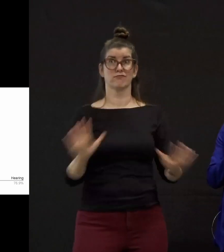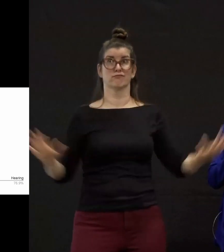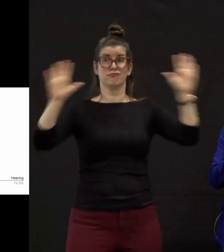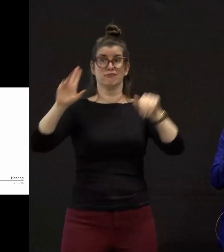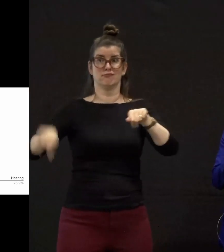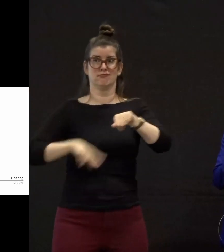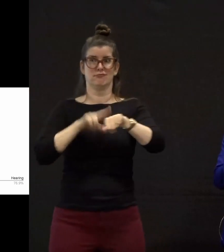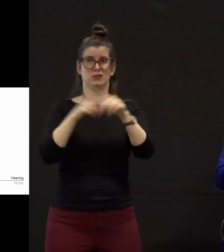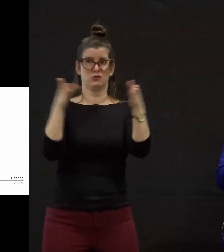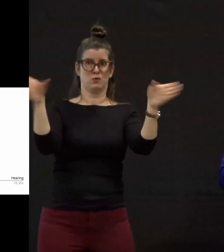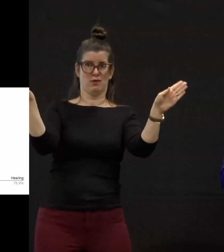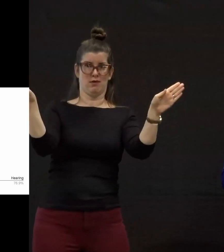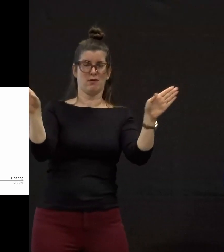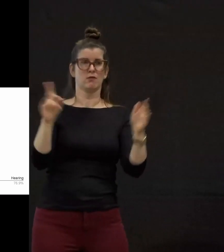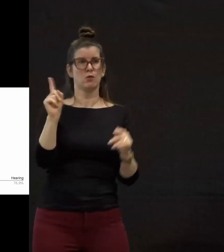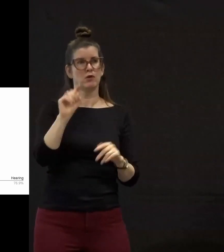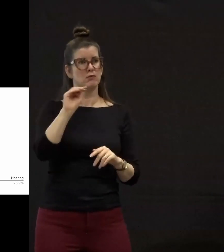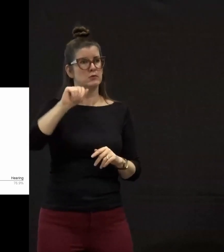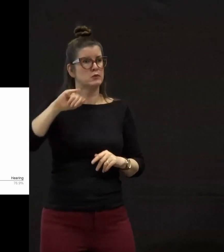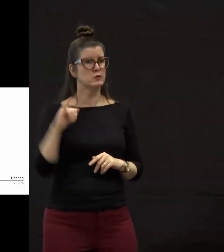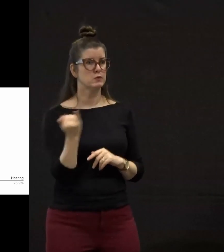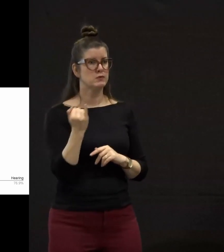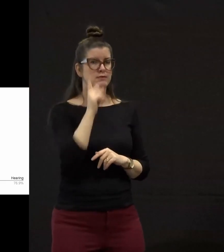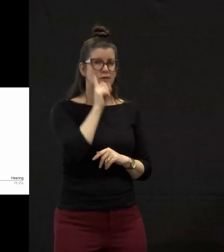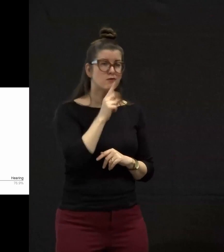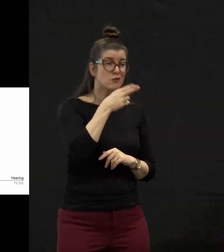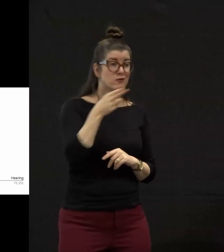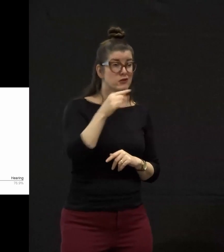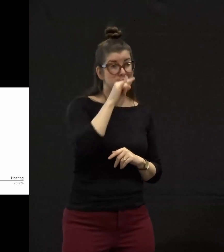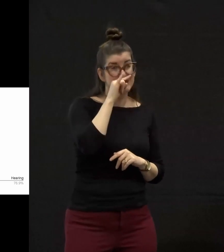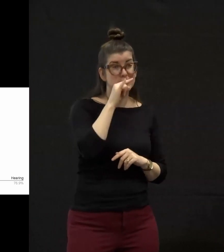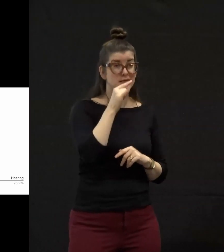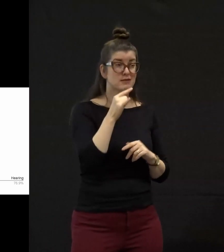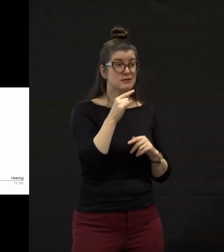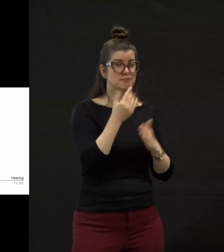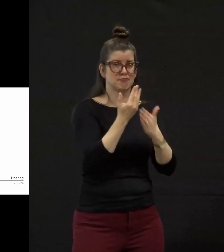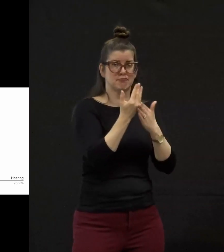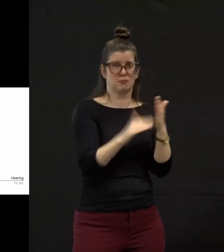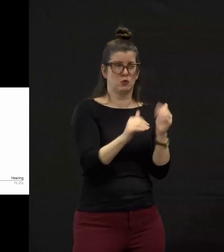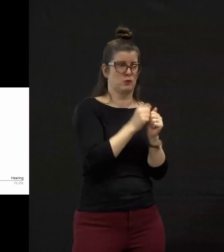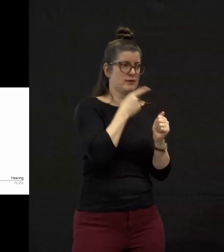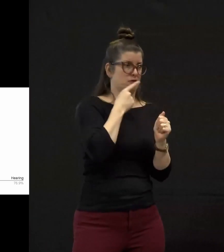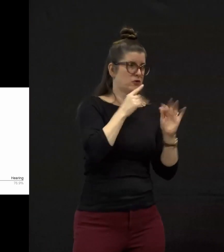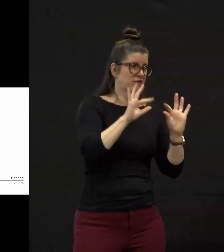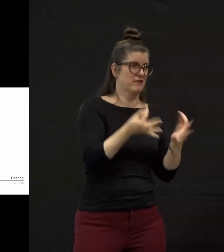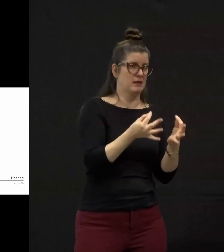where a majority of deaf or hard of hearing kiddos are born to hearing families. So